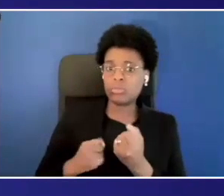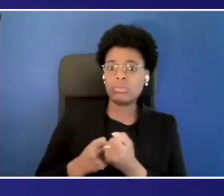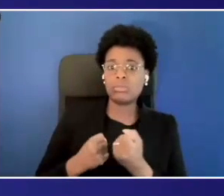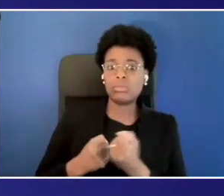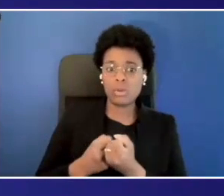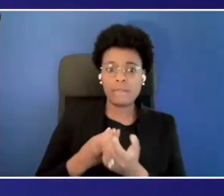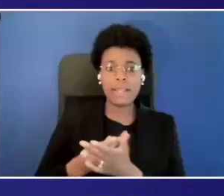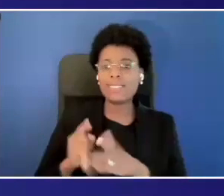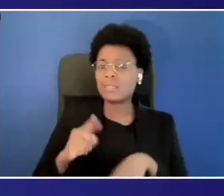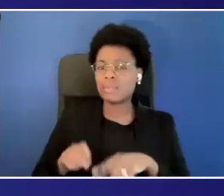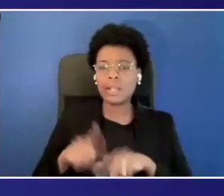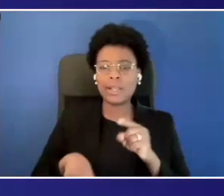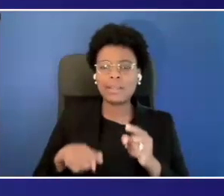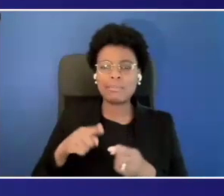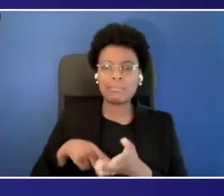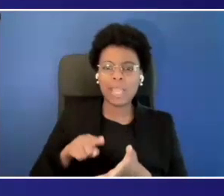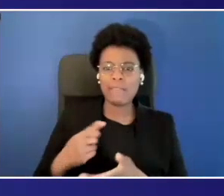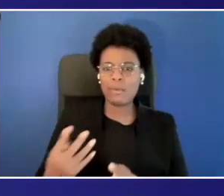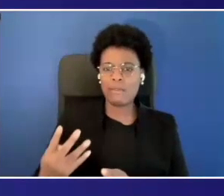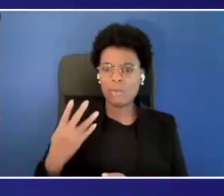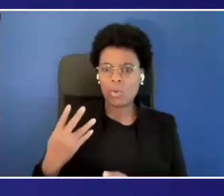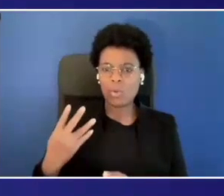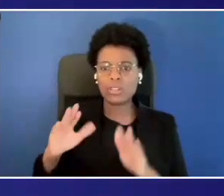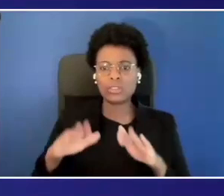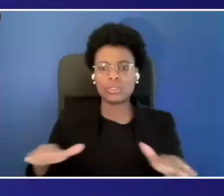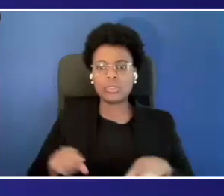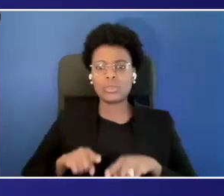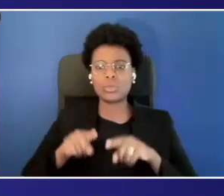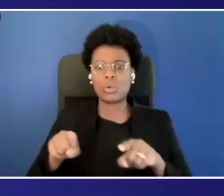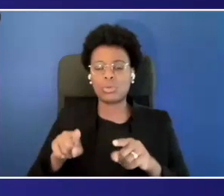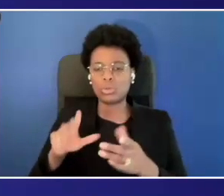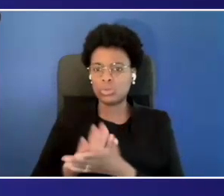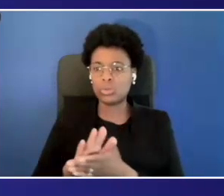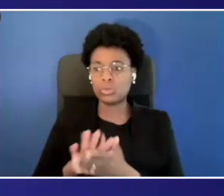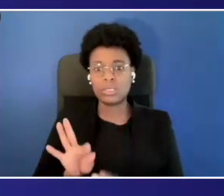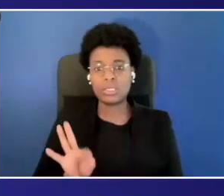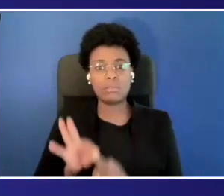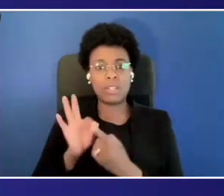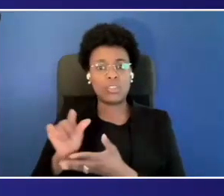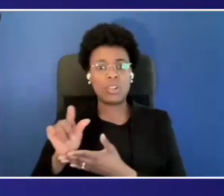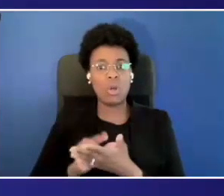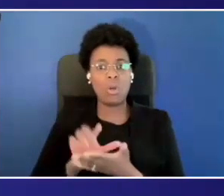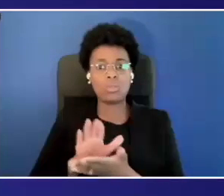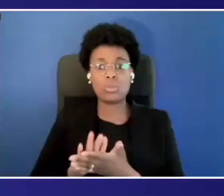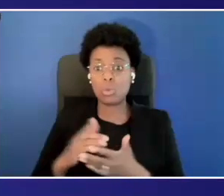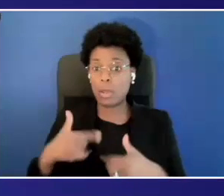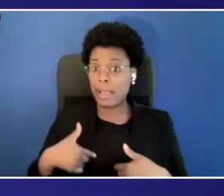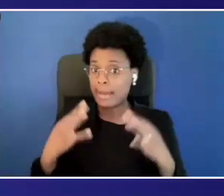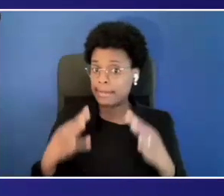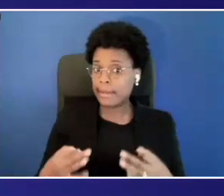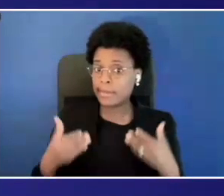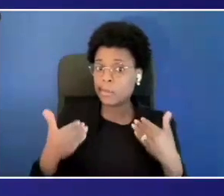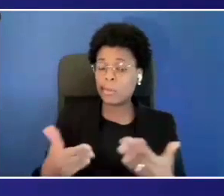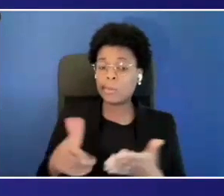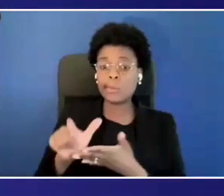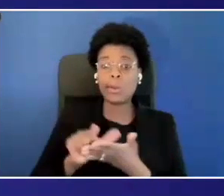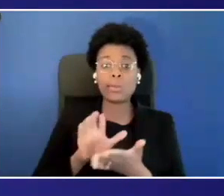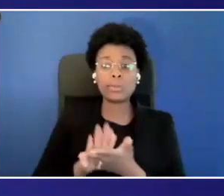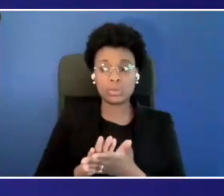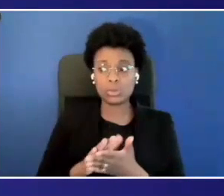So when I made the choice to go to law school, I did it with the specific intention to become a deputy prosecutor.